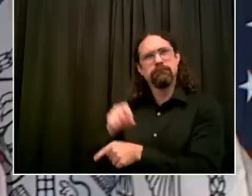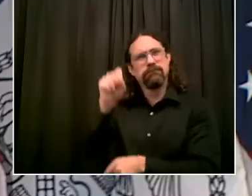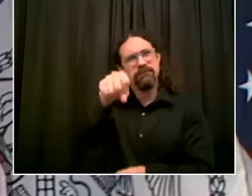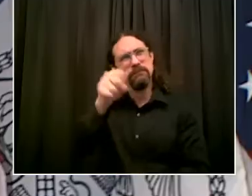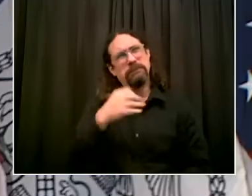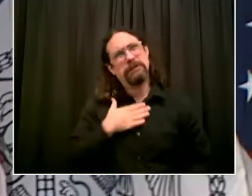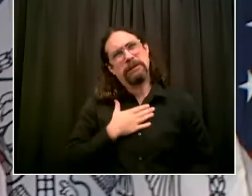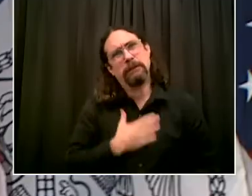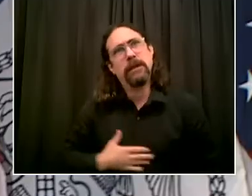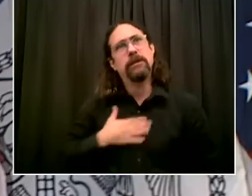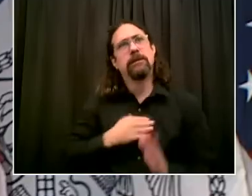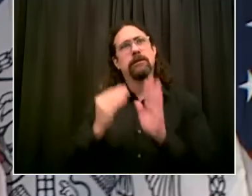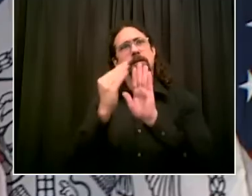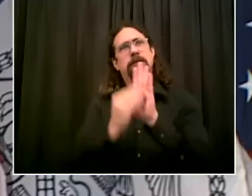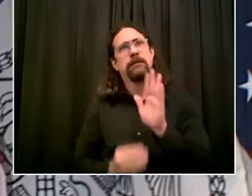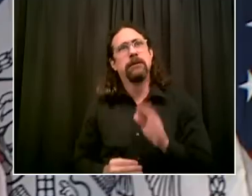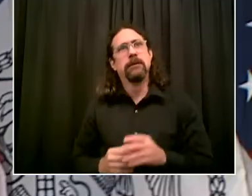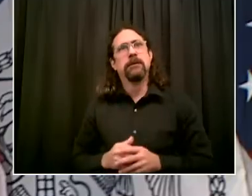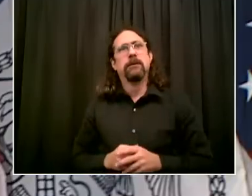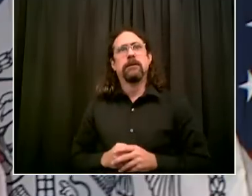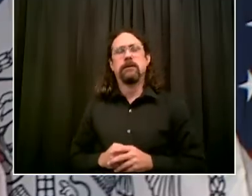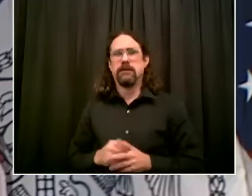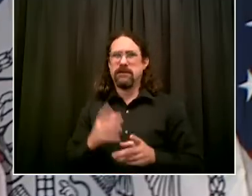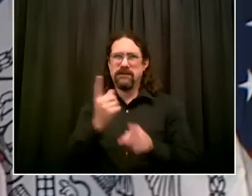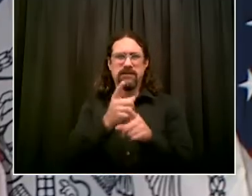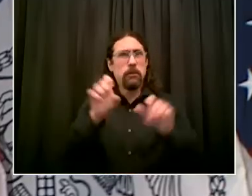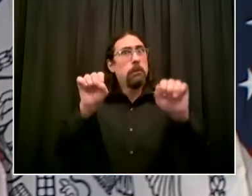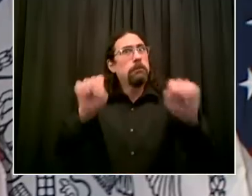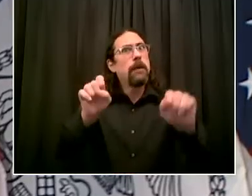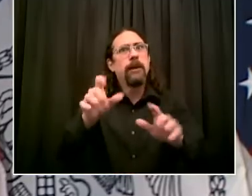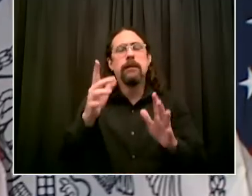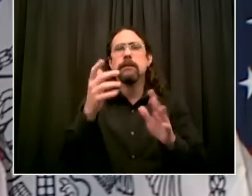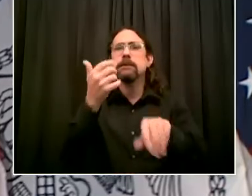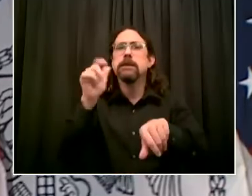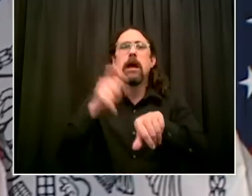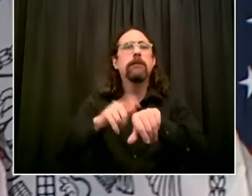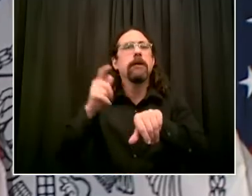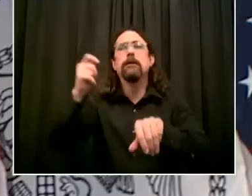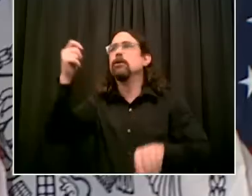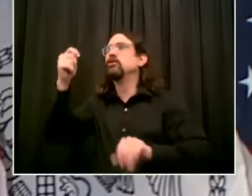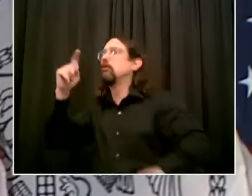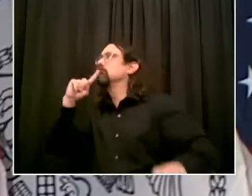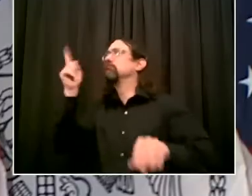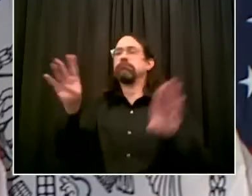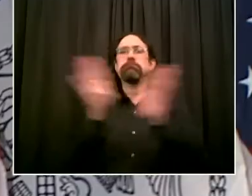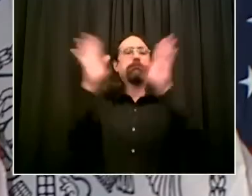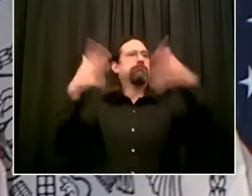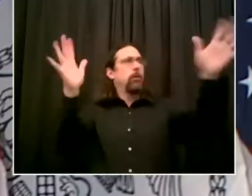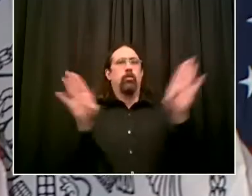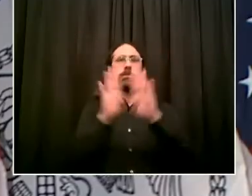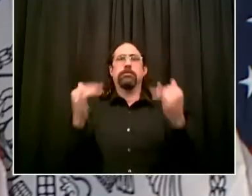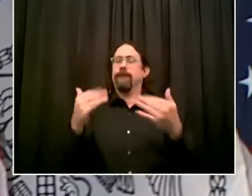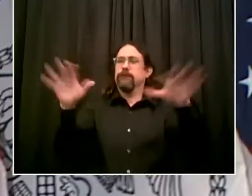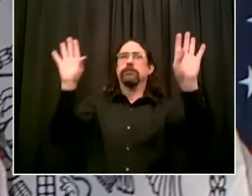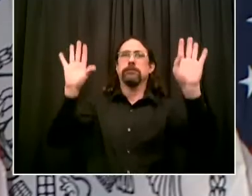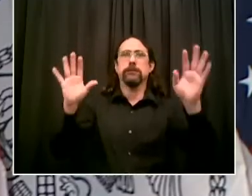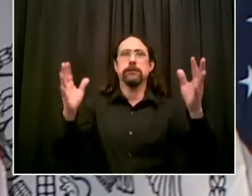ALL OUR COLLEAGUES IN THE MEDIA. IF YOU NOT REPORTED ON THE CENSUS RECENTLY, PLEASE DO. WE DO NOT KNOW, AAANT Y Y MOMENT,